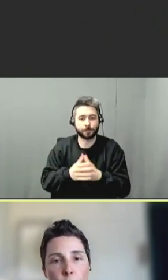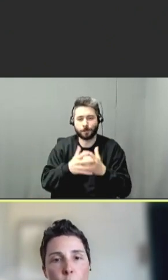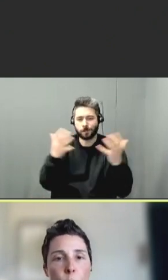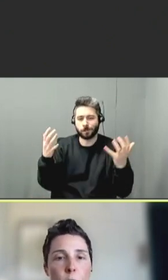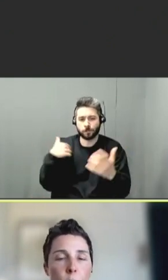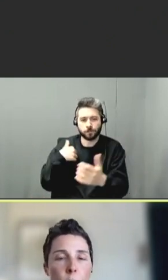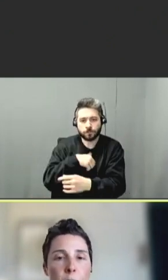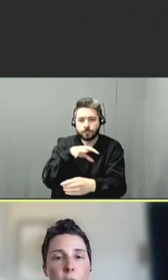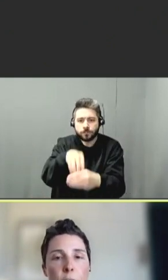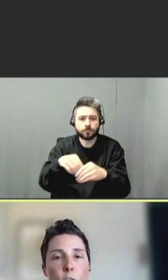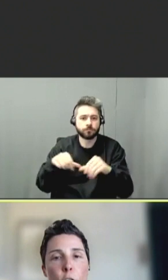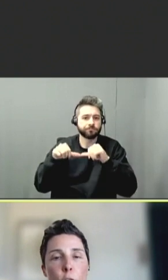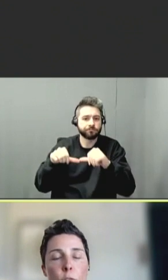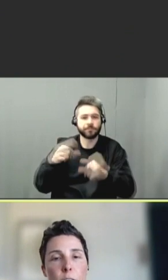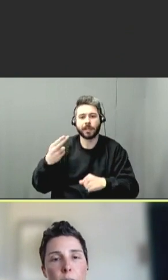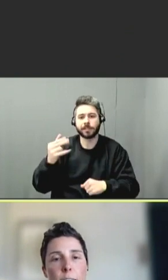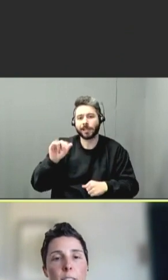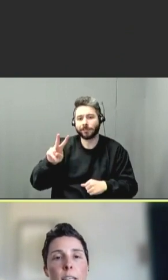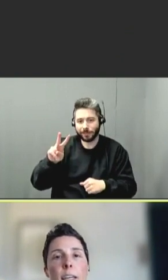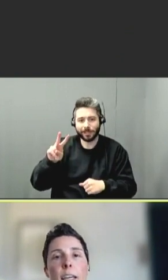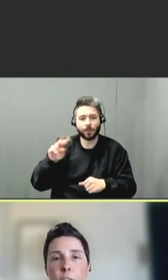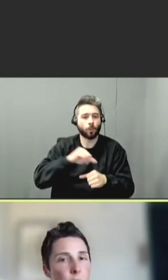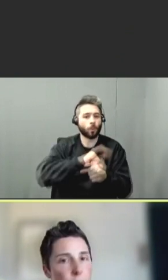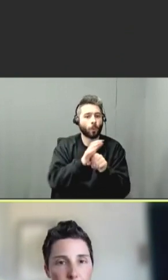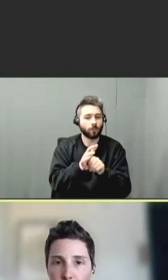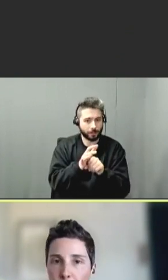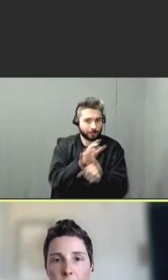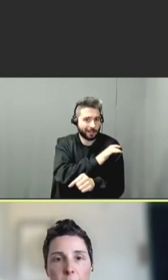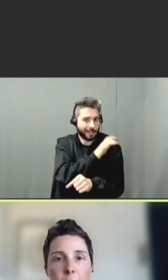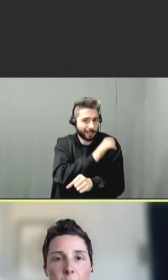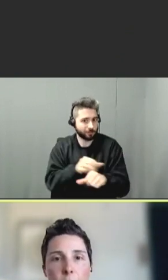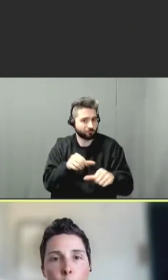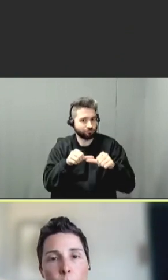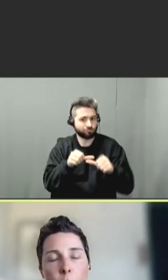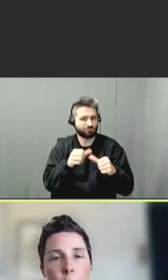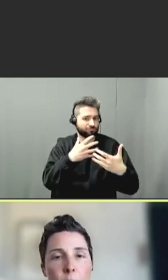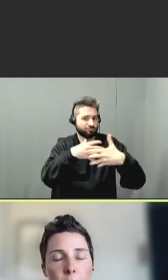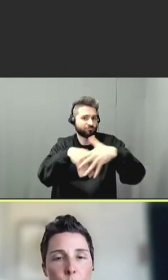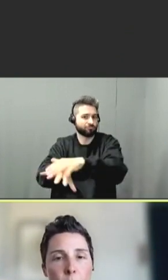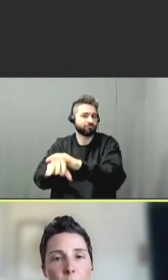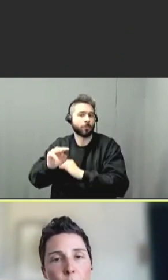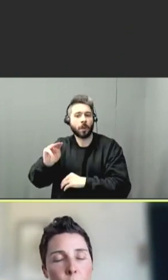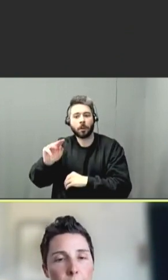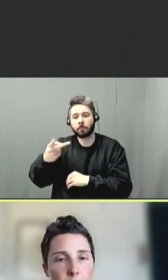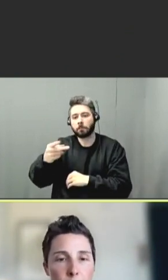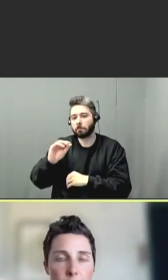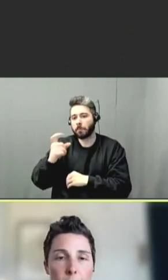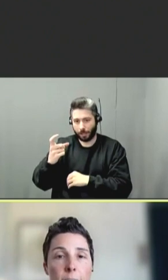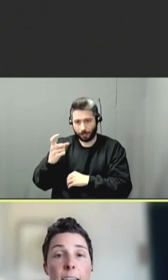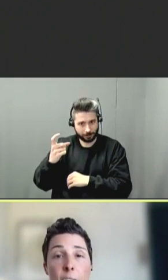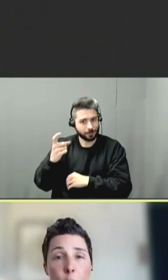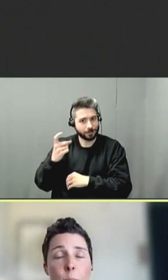ongoing HIV or COVID clinics and just integrated Mpox vaccine right into those activities, and